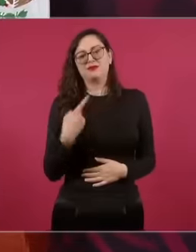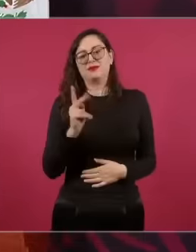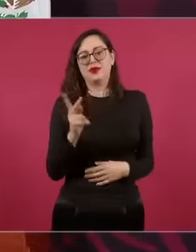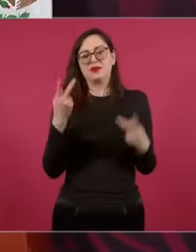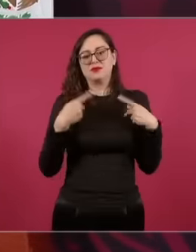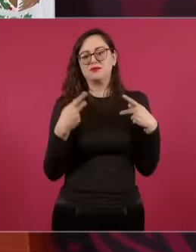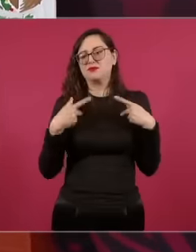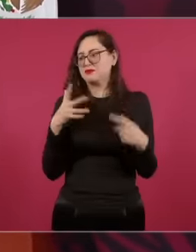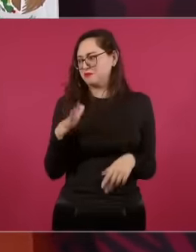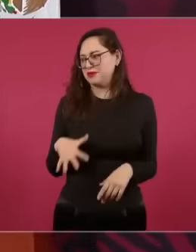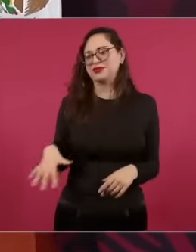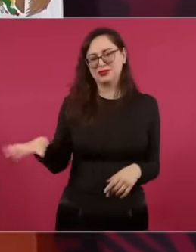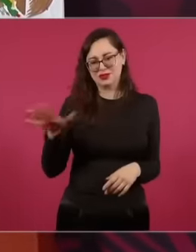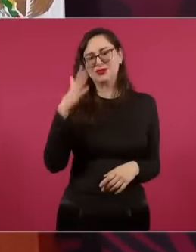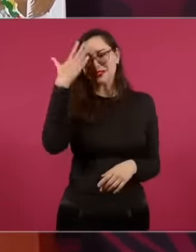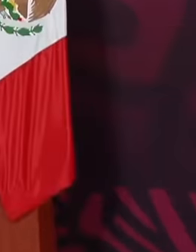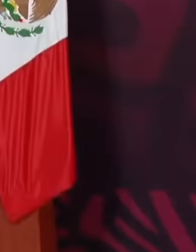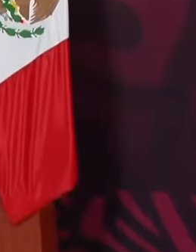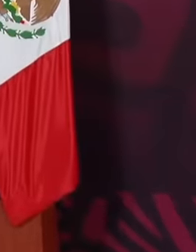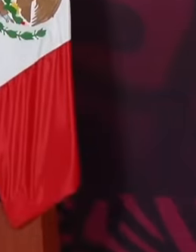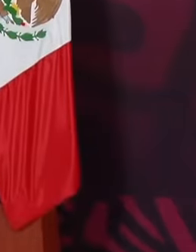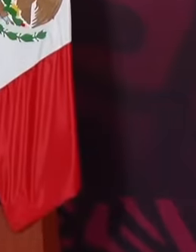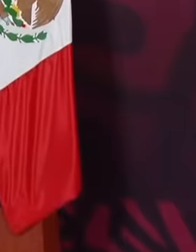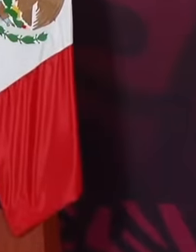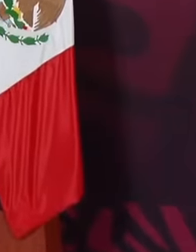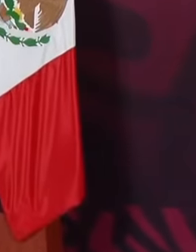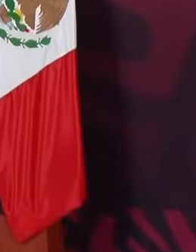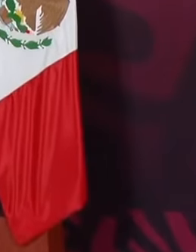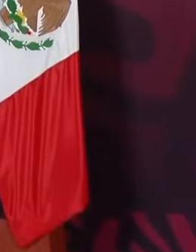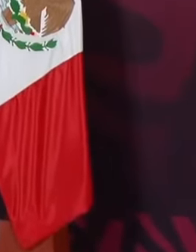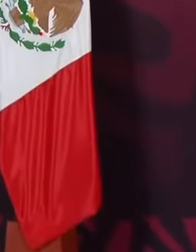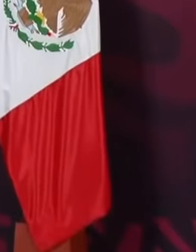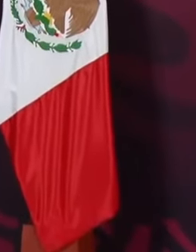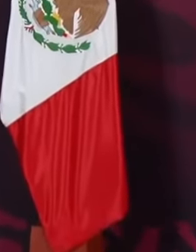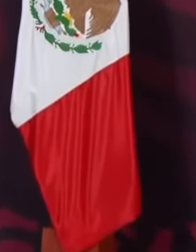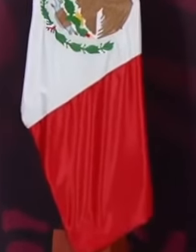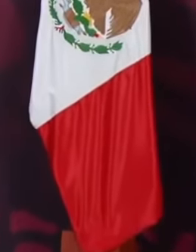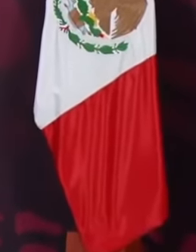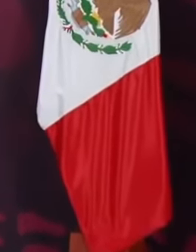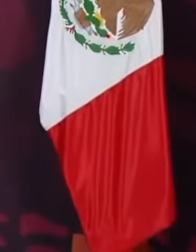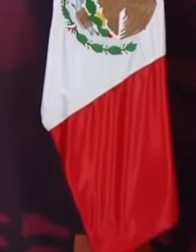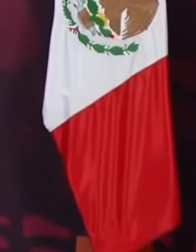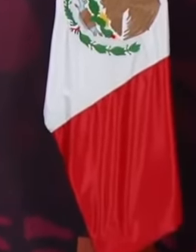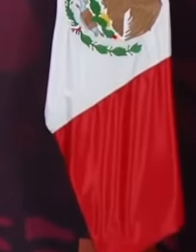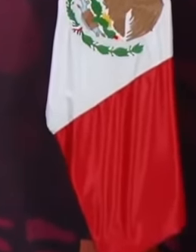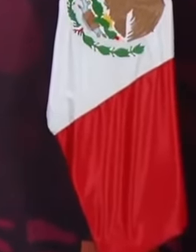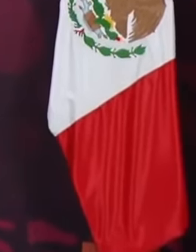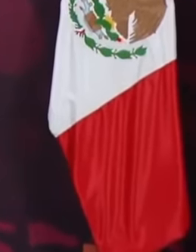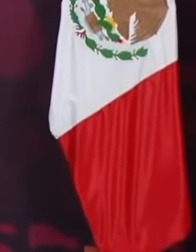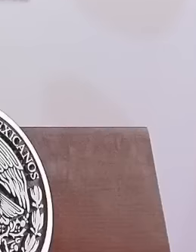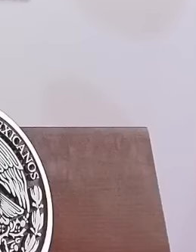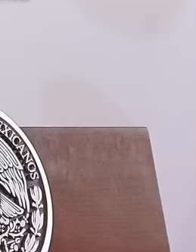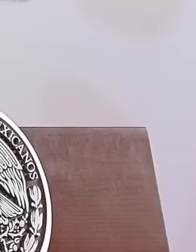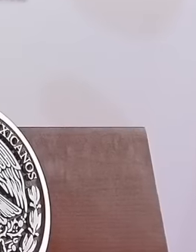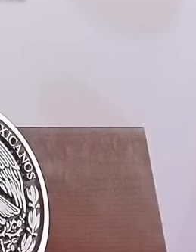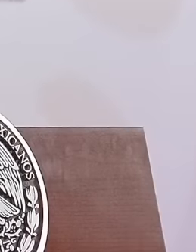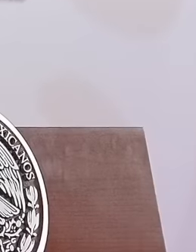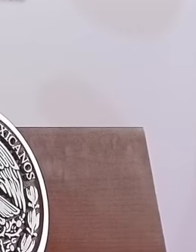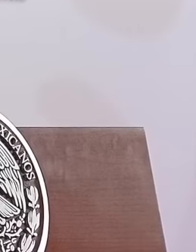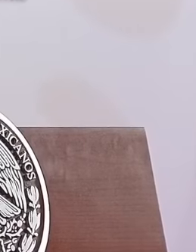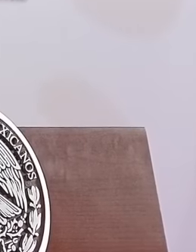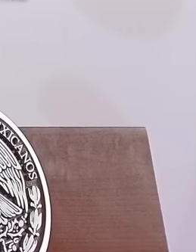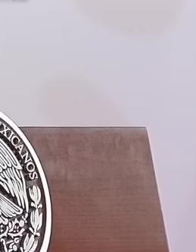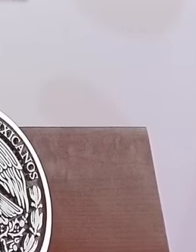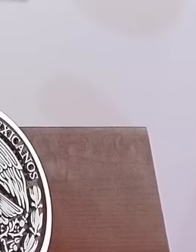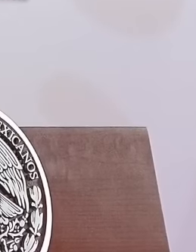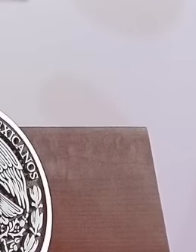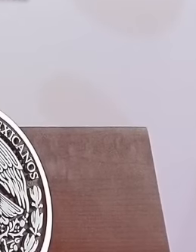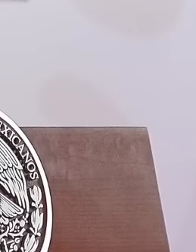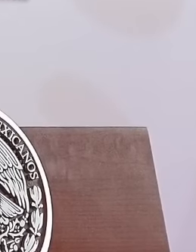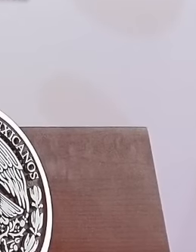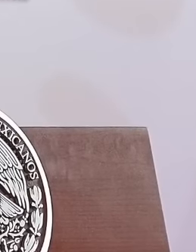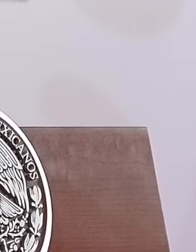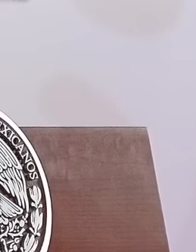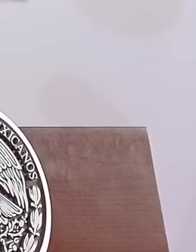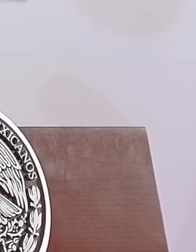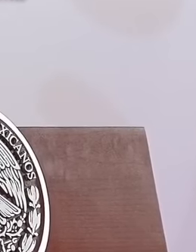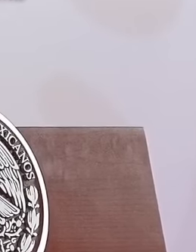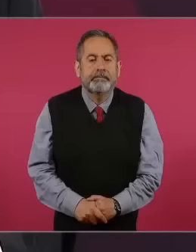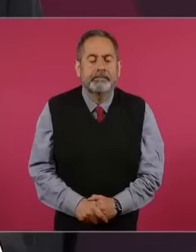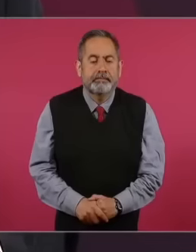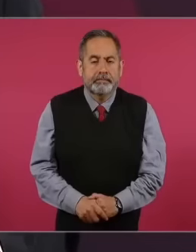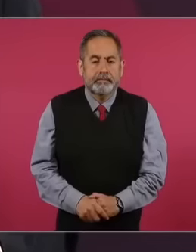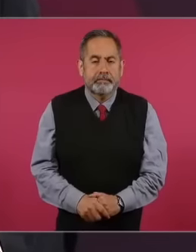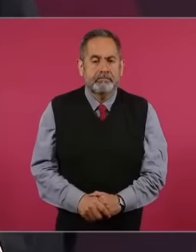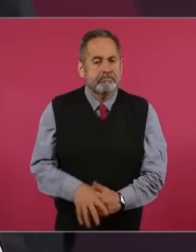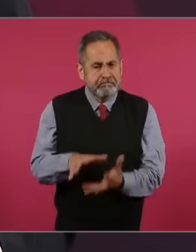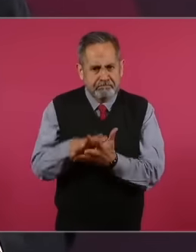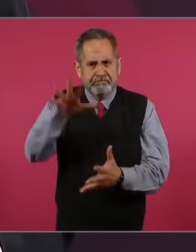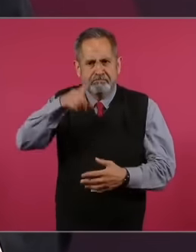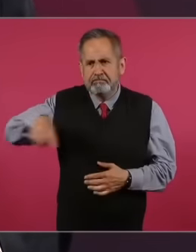that's how it is the majority of the people want to eh elect their judges the magistrates the ministers